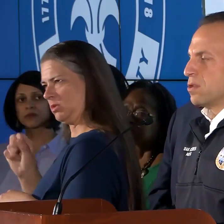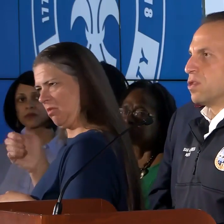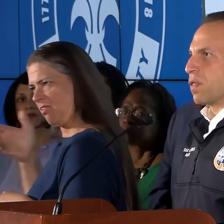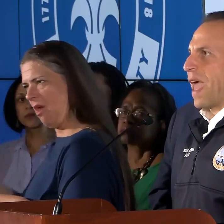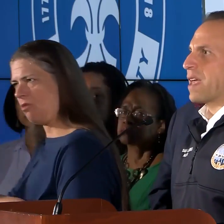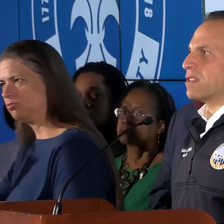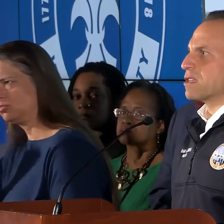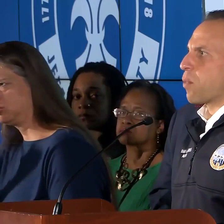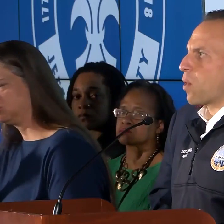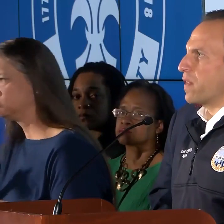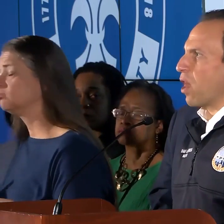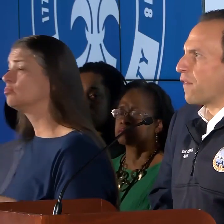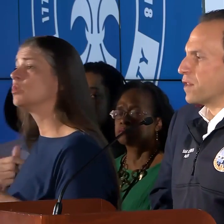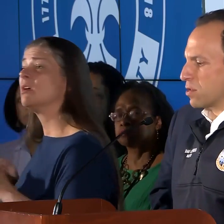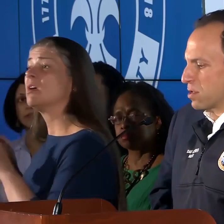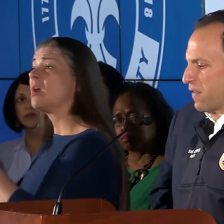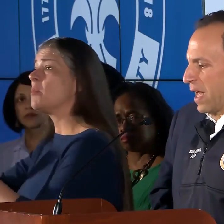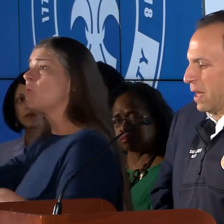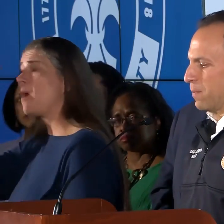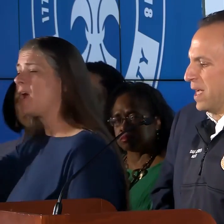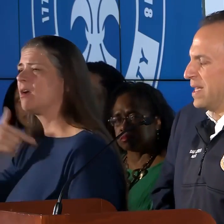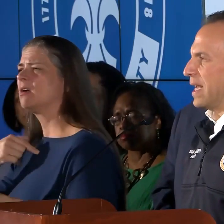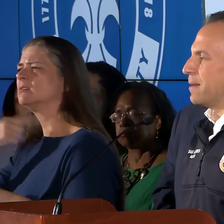to thank and support the officers of L D